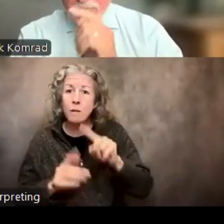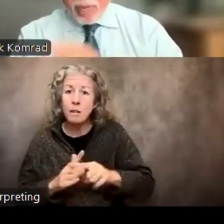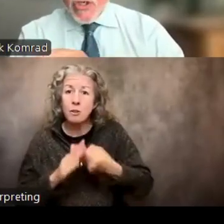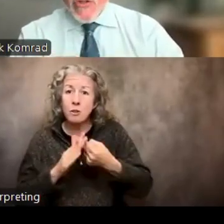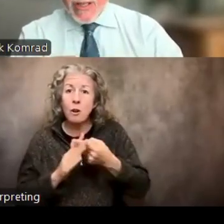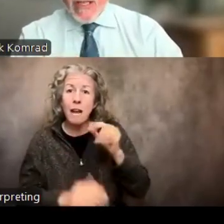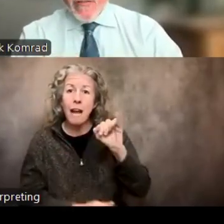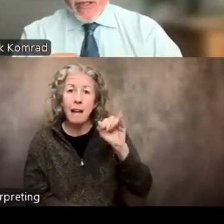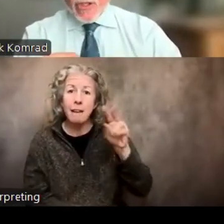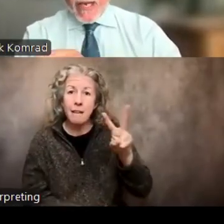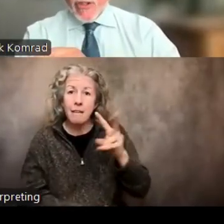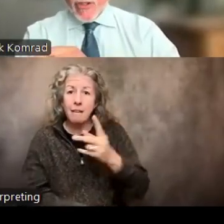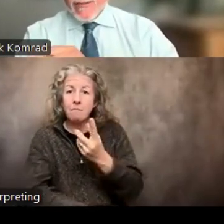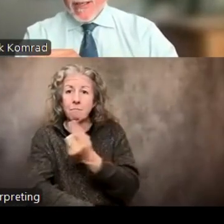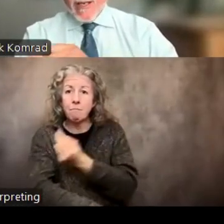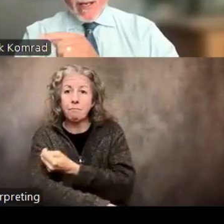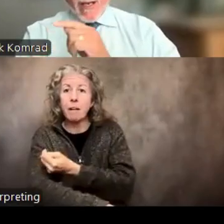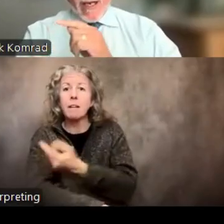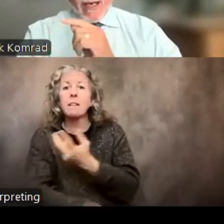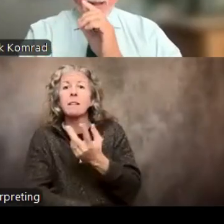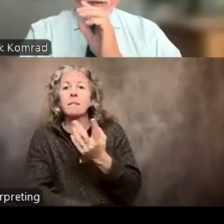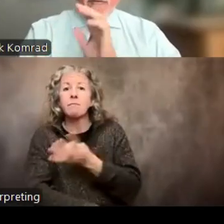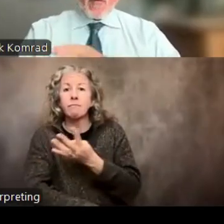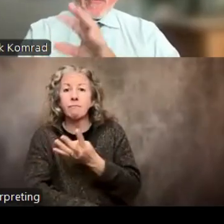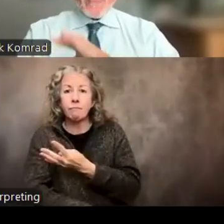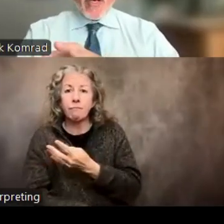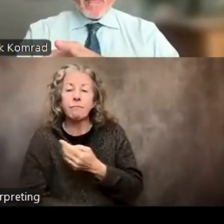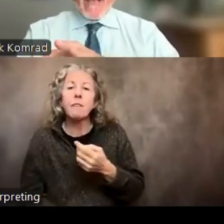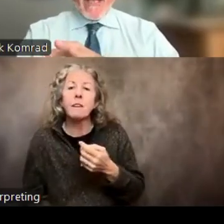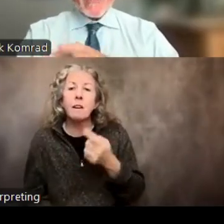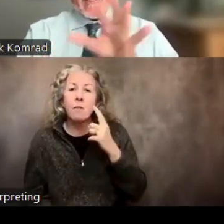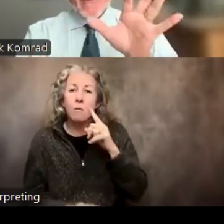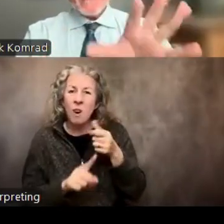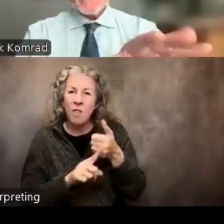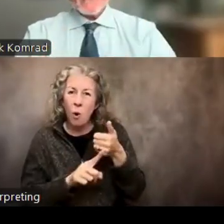push the lethal injection for their own patients. This is what